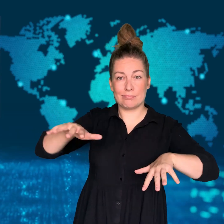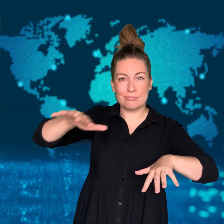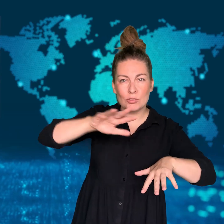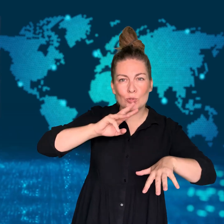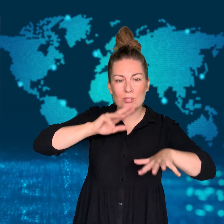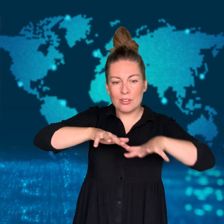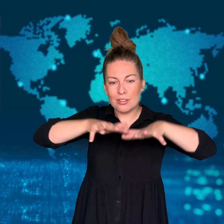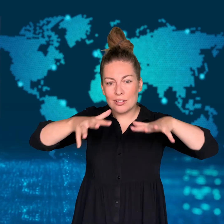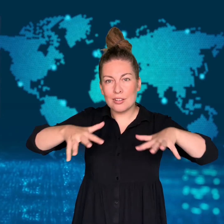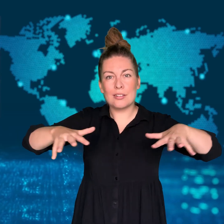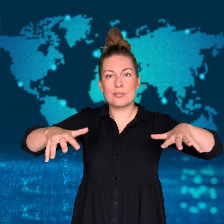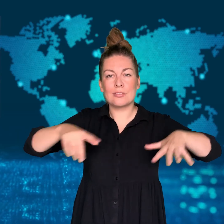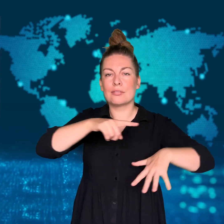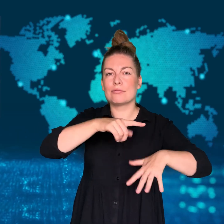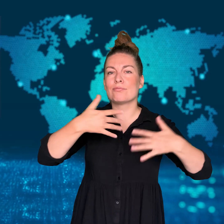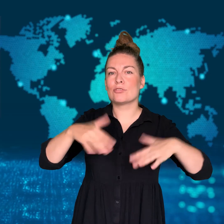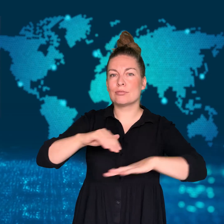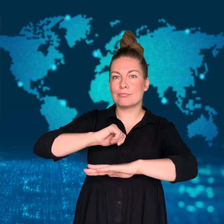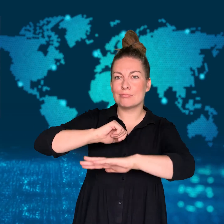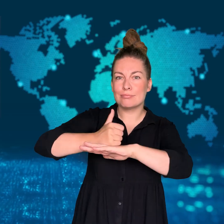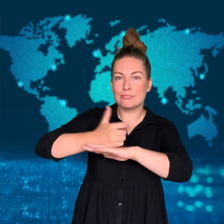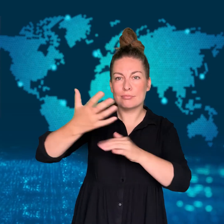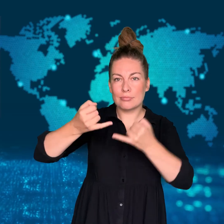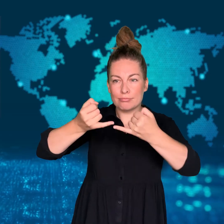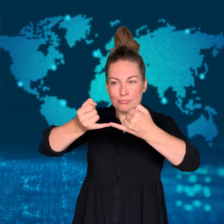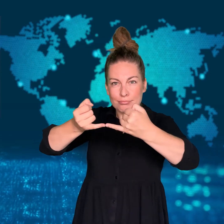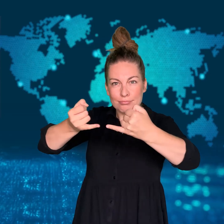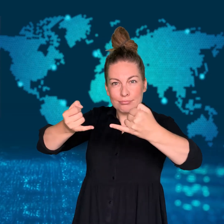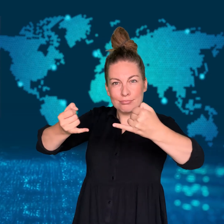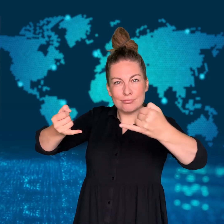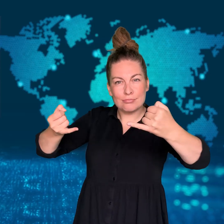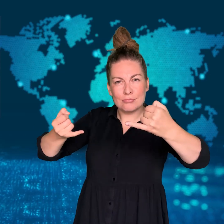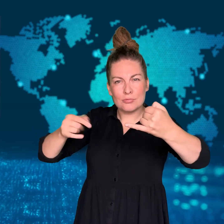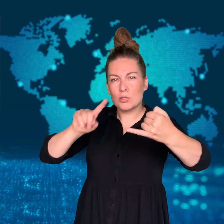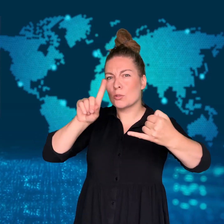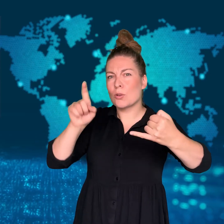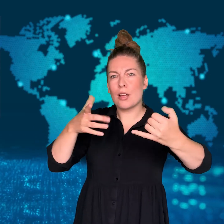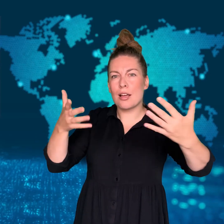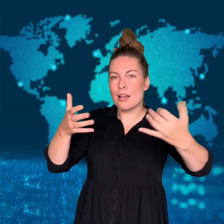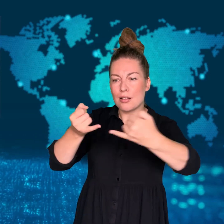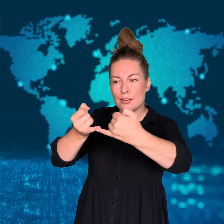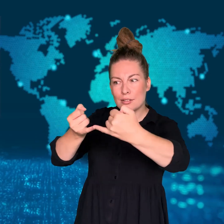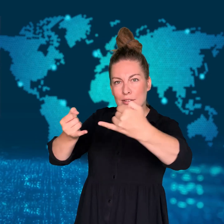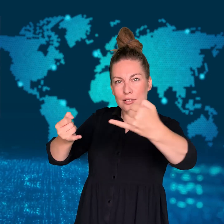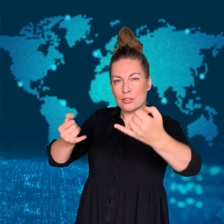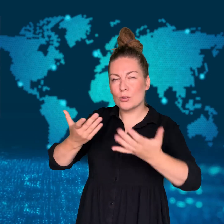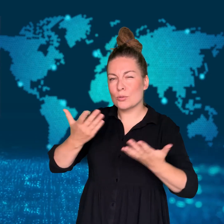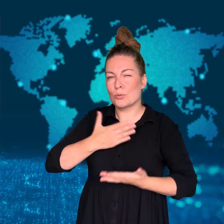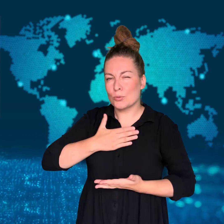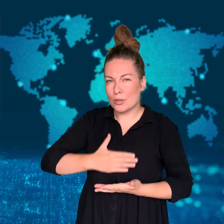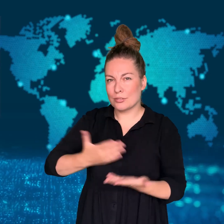The barrier prevented Filipino fishermen from entering